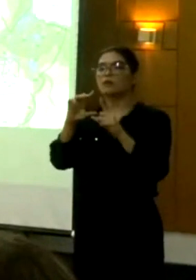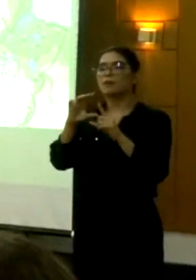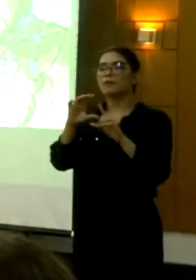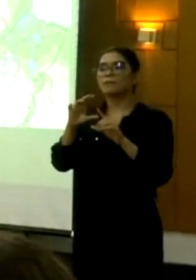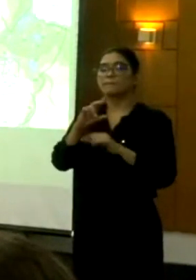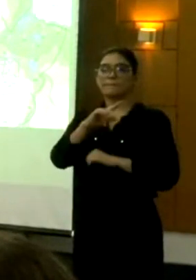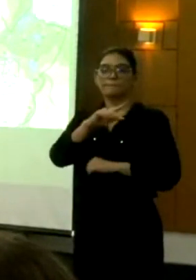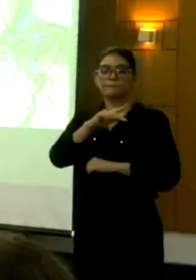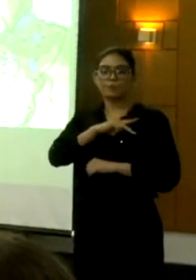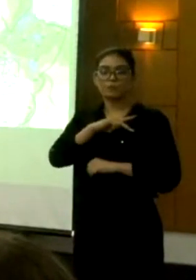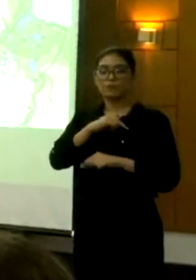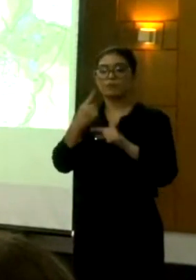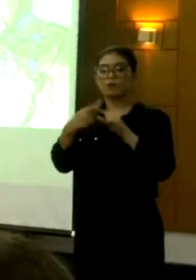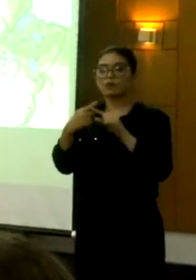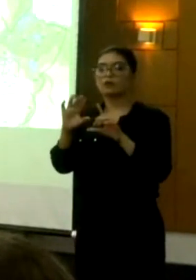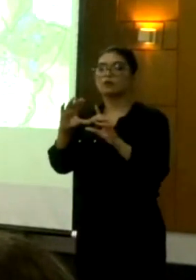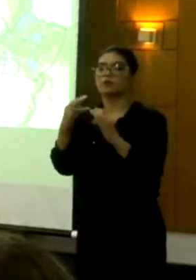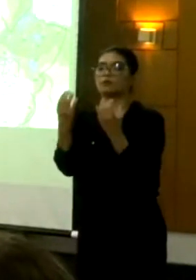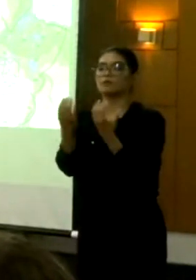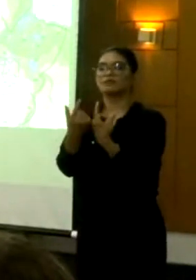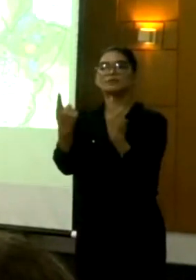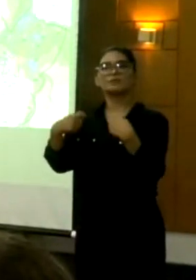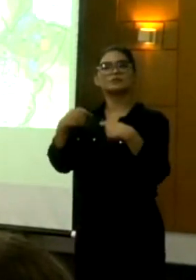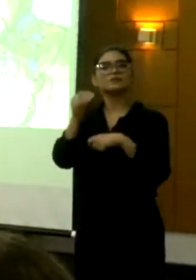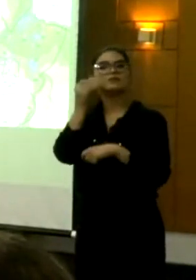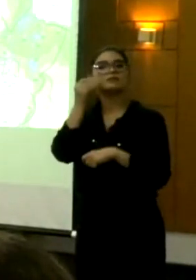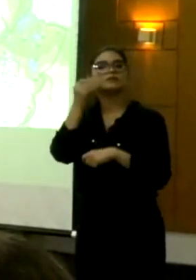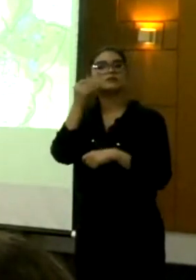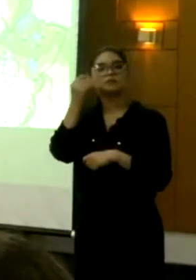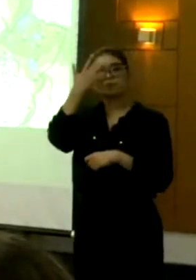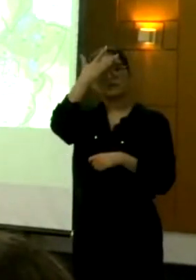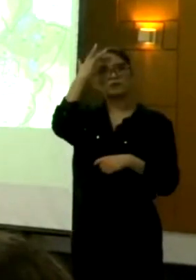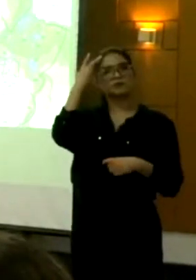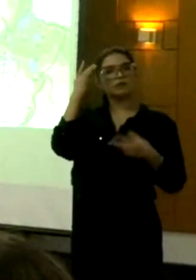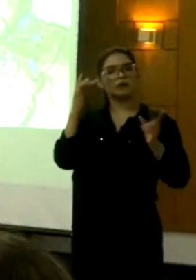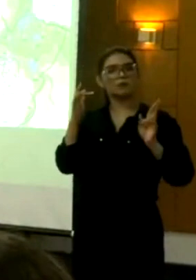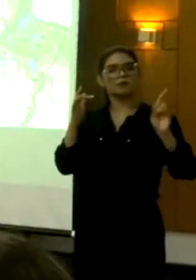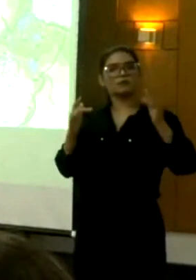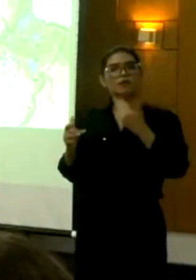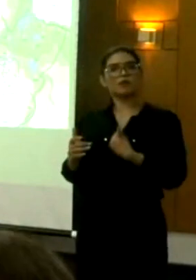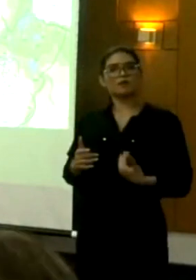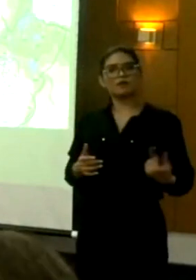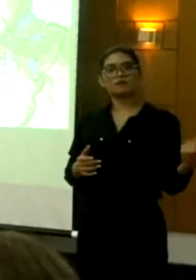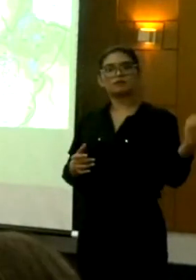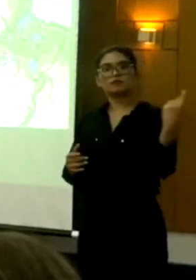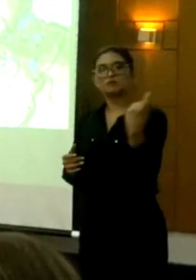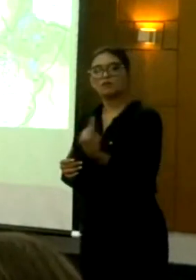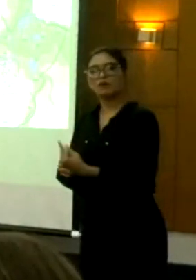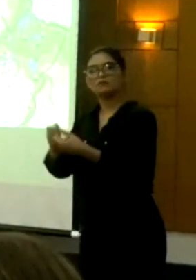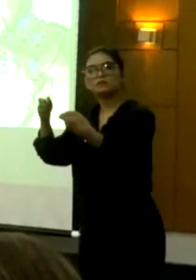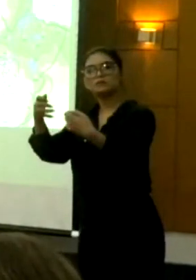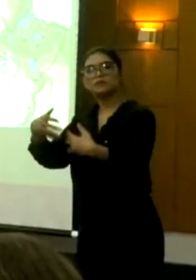to be attended to, pay attention to them, besides other cities that we didn't show here,